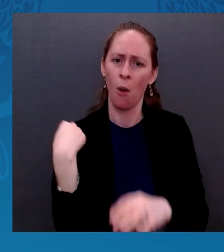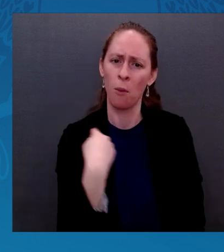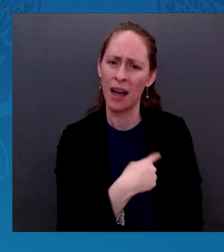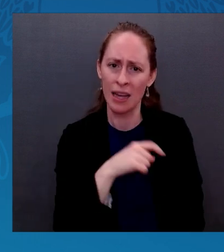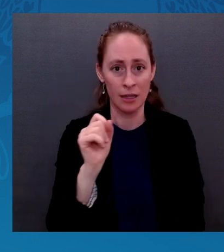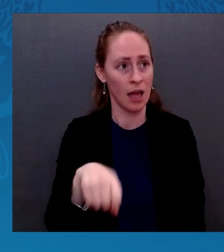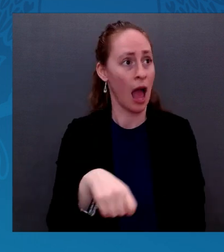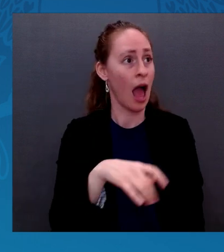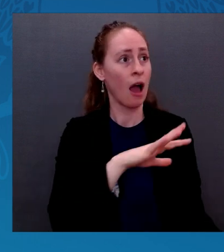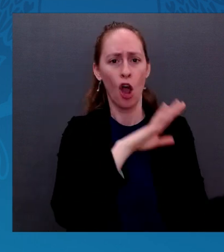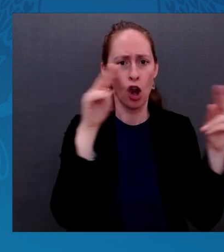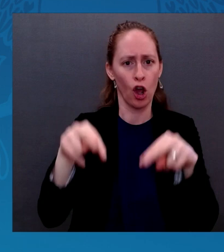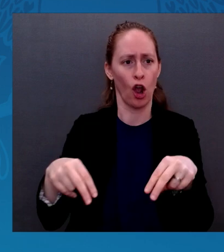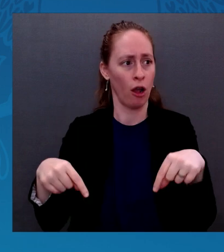always leads us in the right direction.